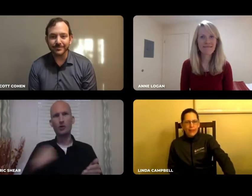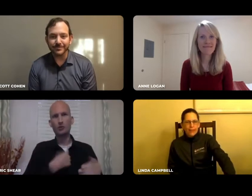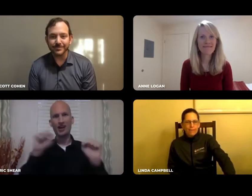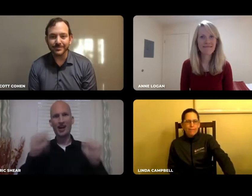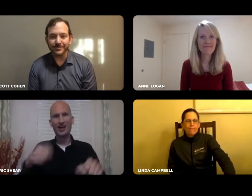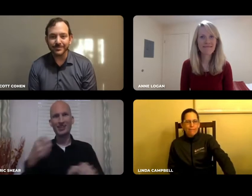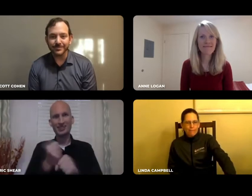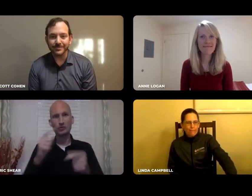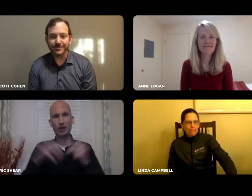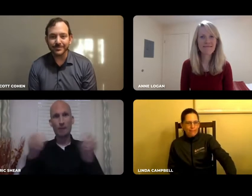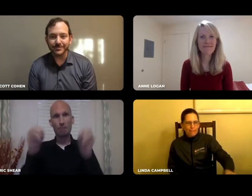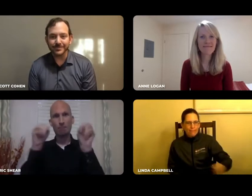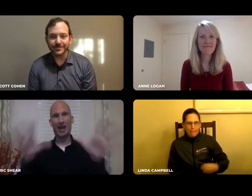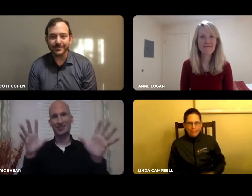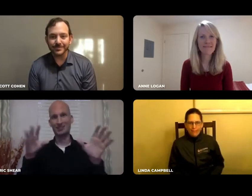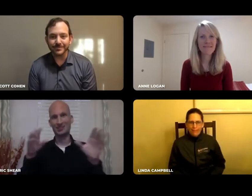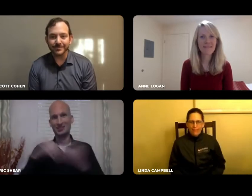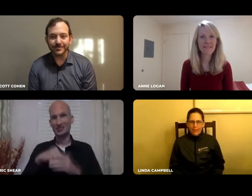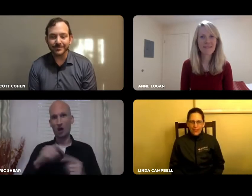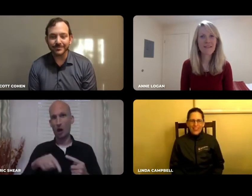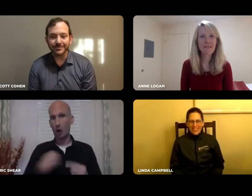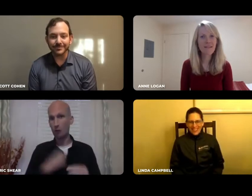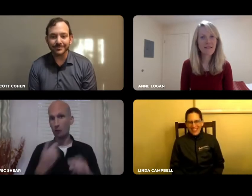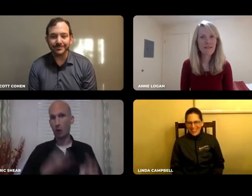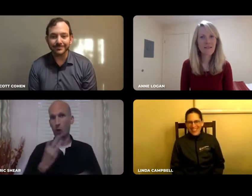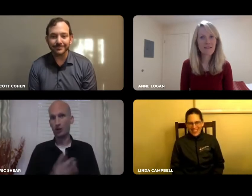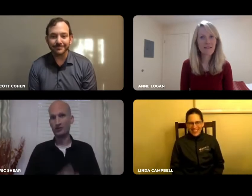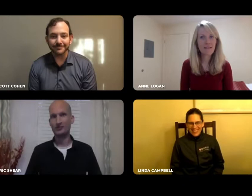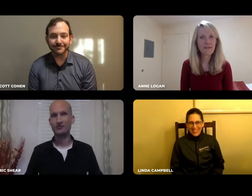It's comparable to magic. It's real magic in our world.